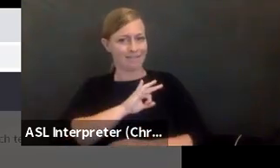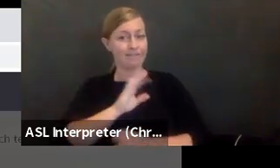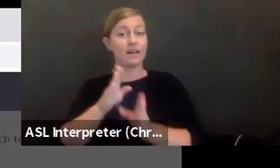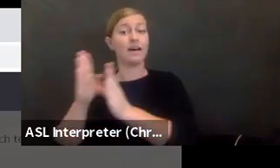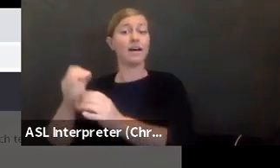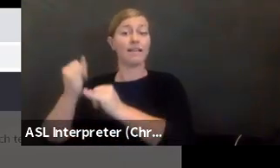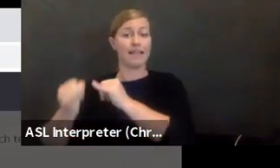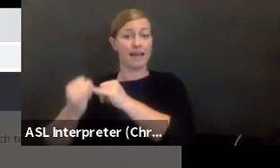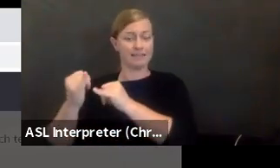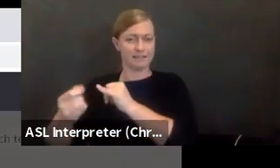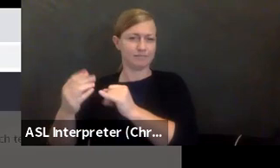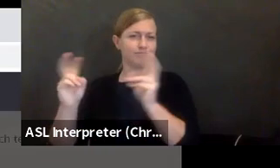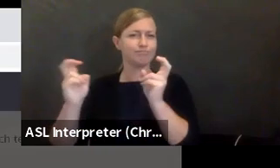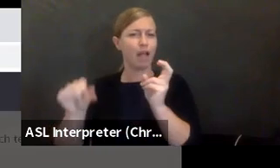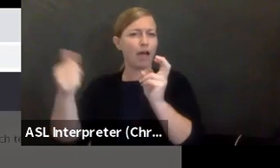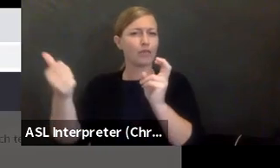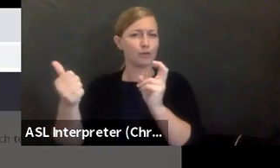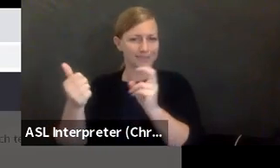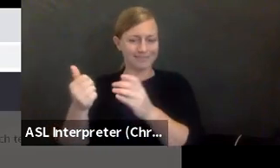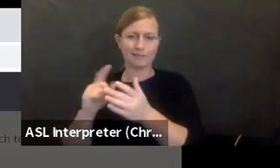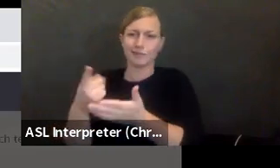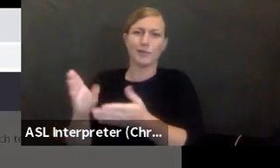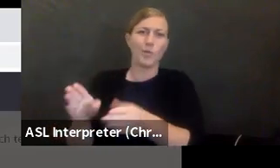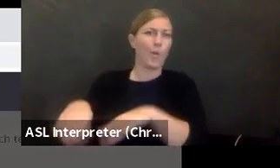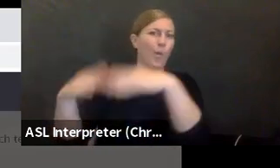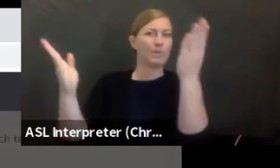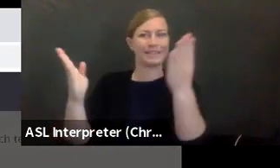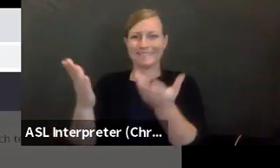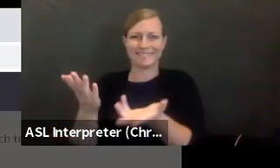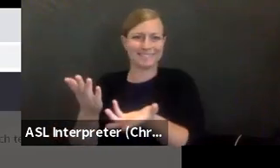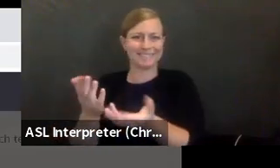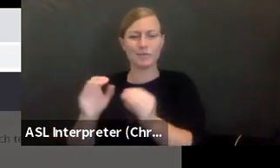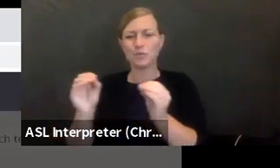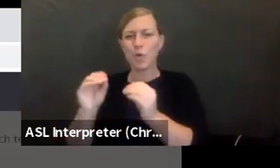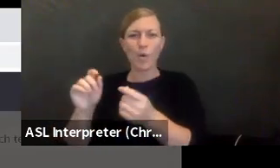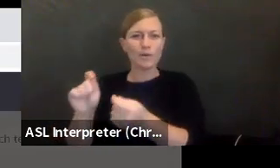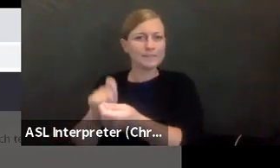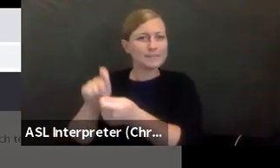and having those video chats